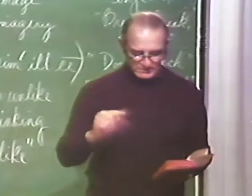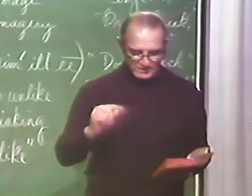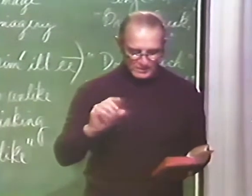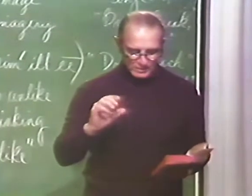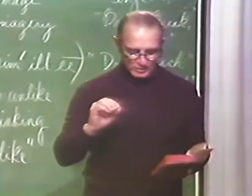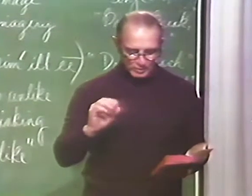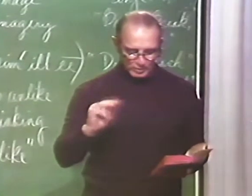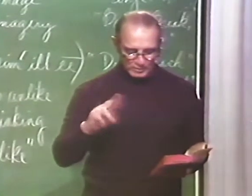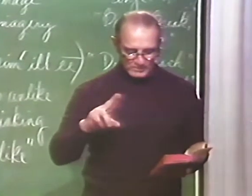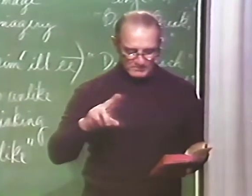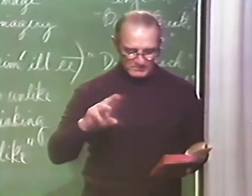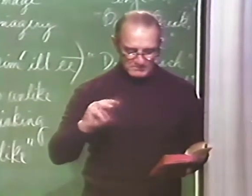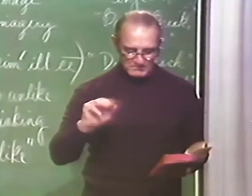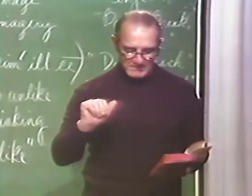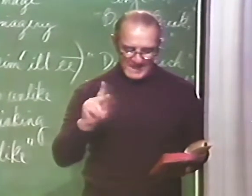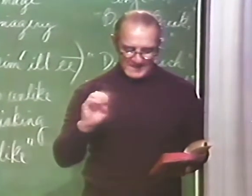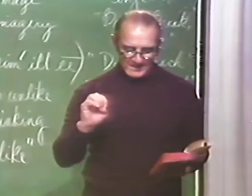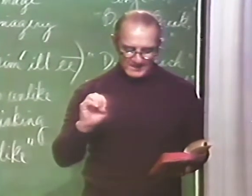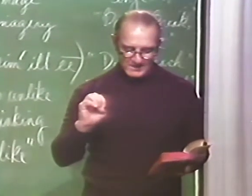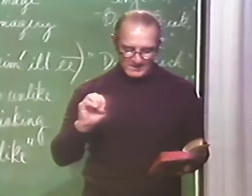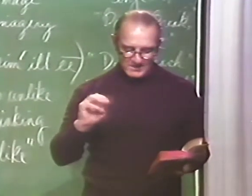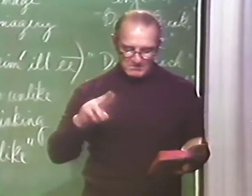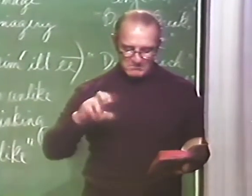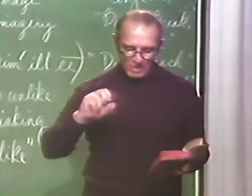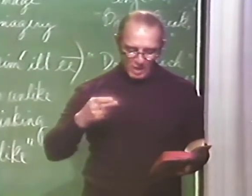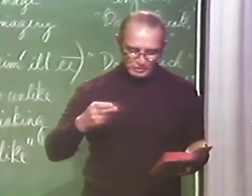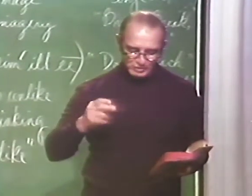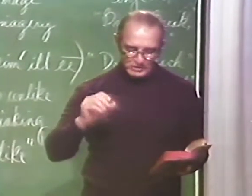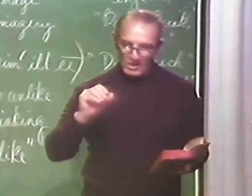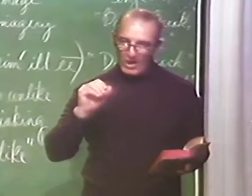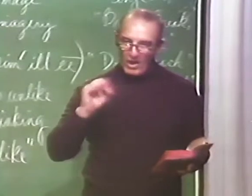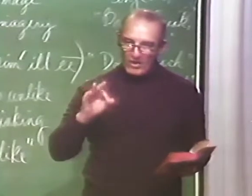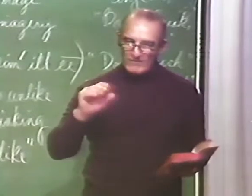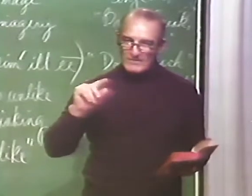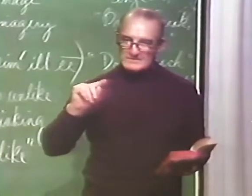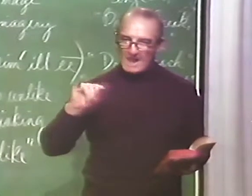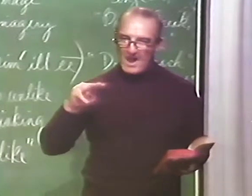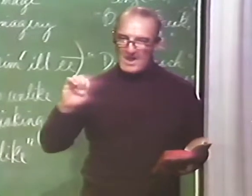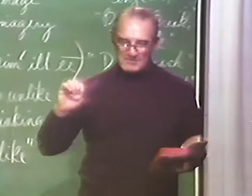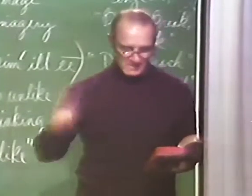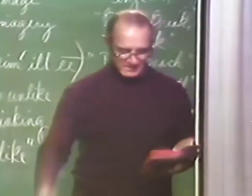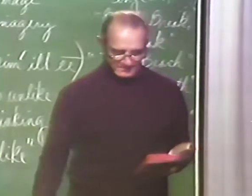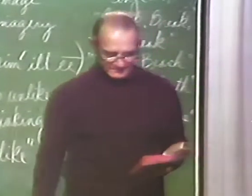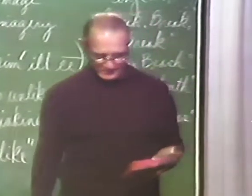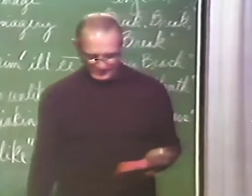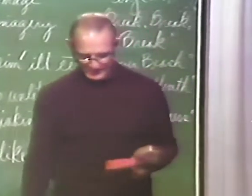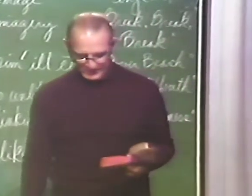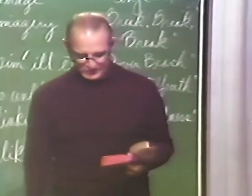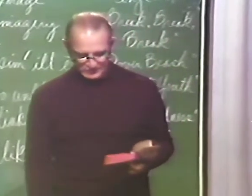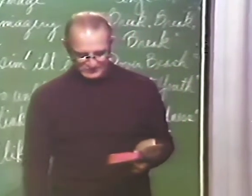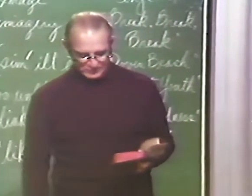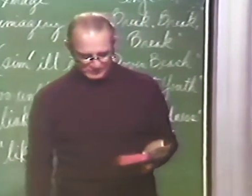"TO THE VIRGINS, TO MAKE MUCH OF TIME."